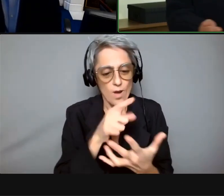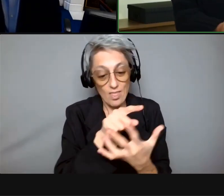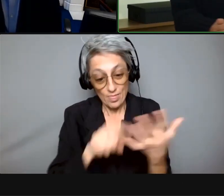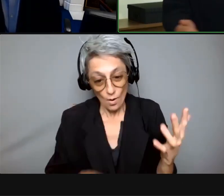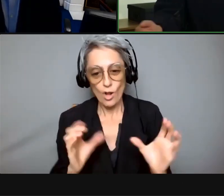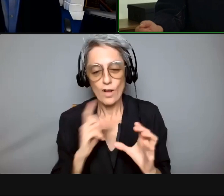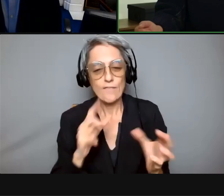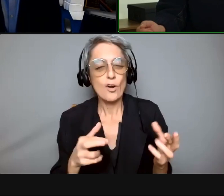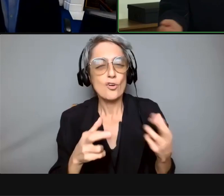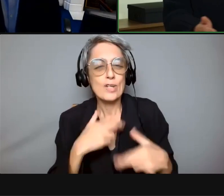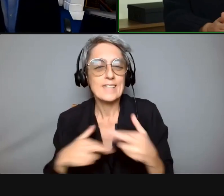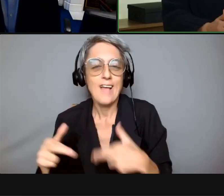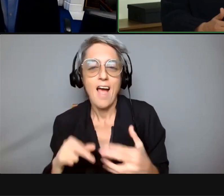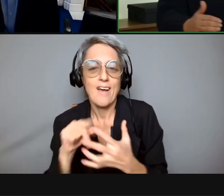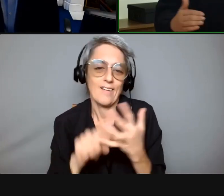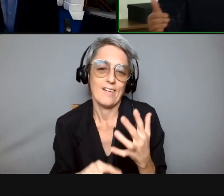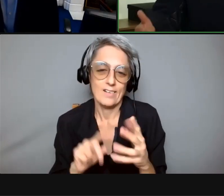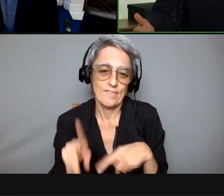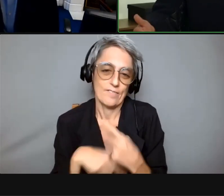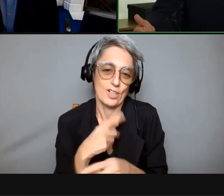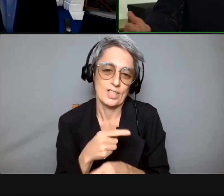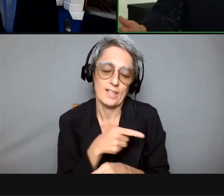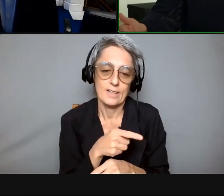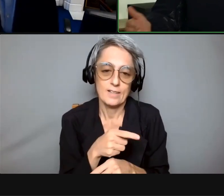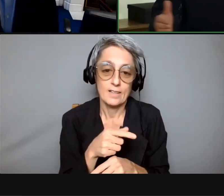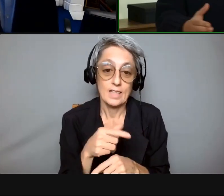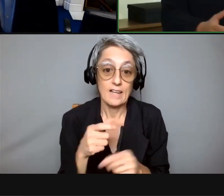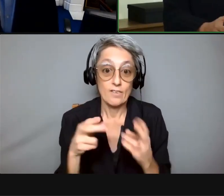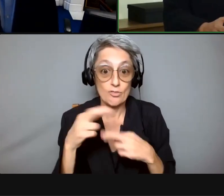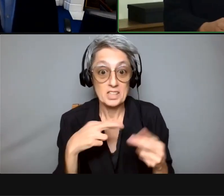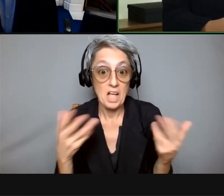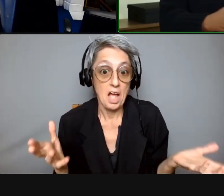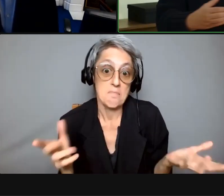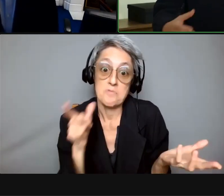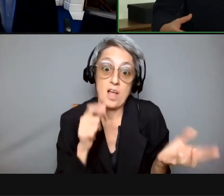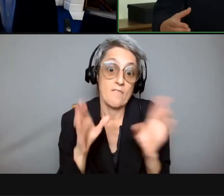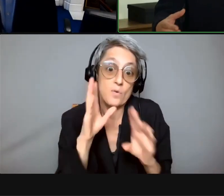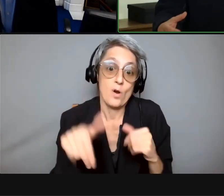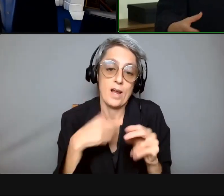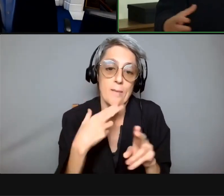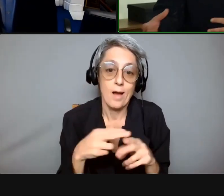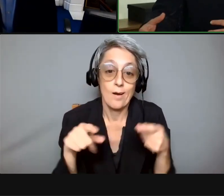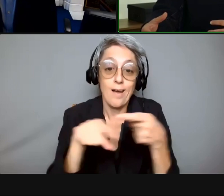We don't have to worry about, you know, conflict because as B is coming from somewhere